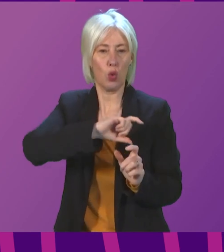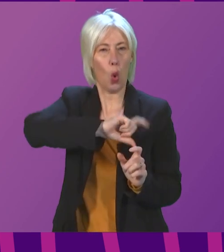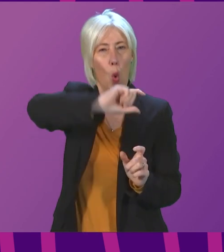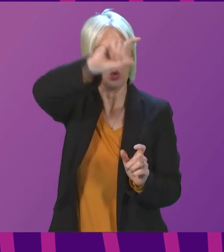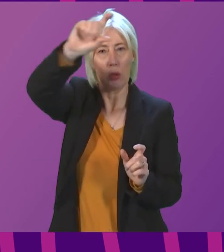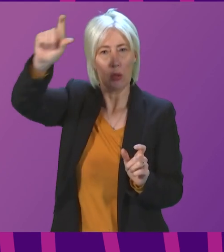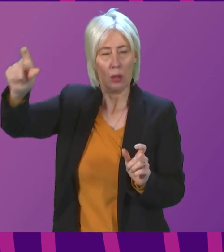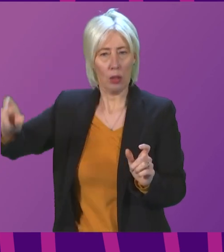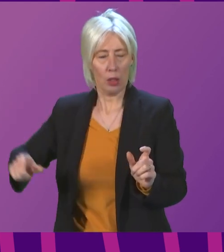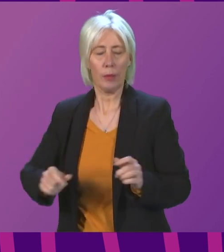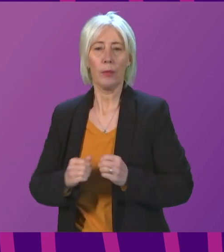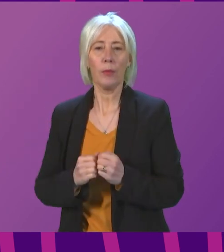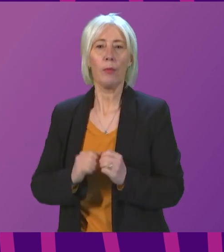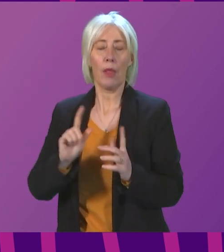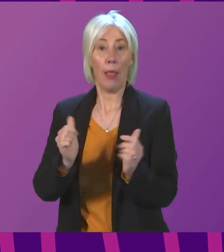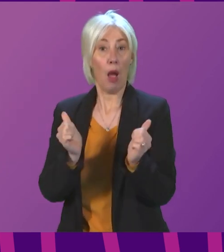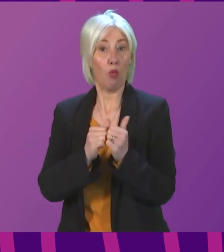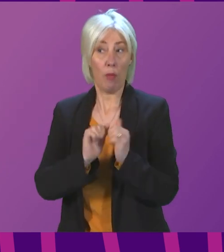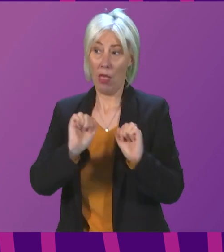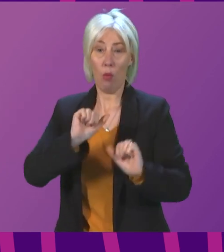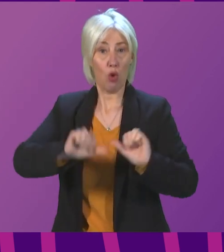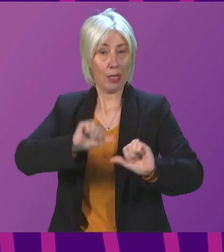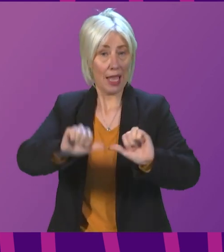It has appropriate processes in place to do due diligence.